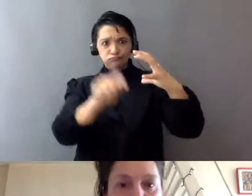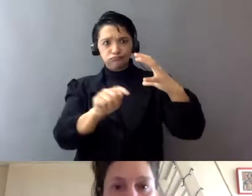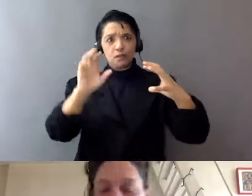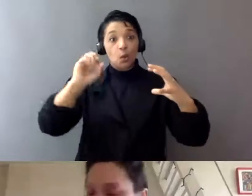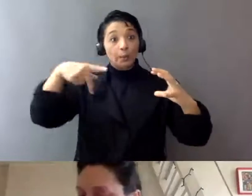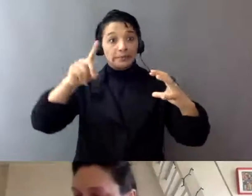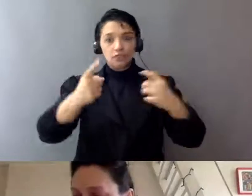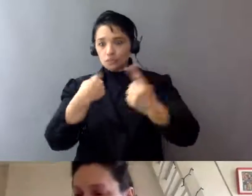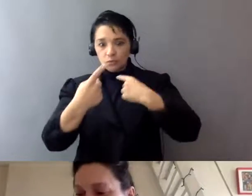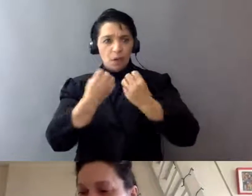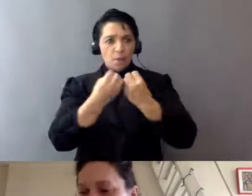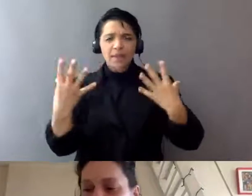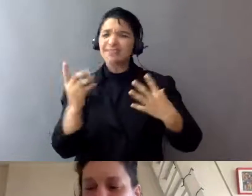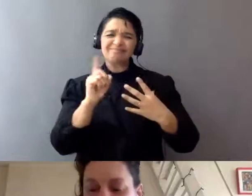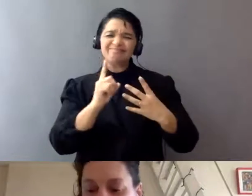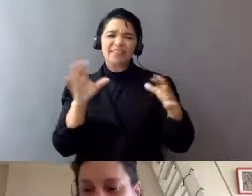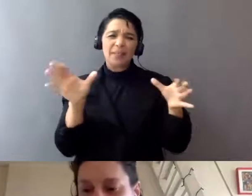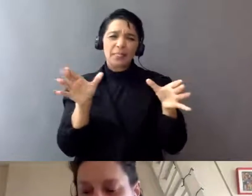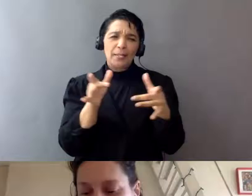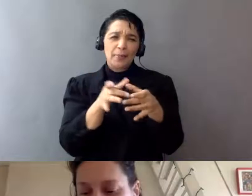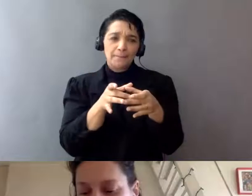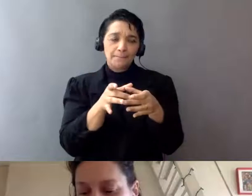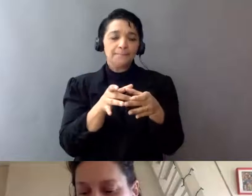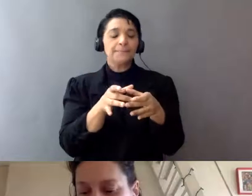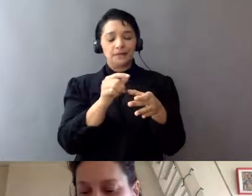understand that, if there's a specific trend.